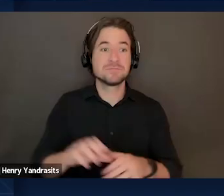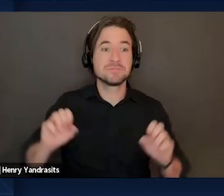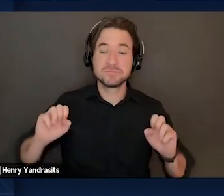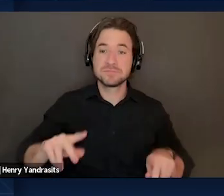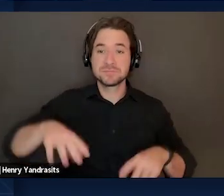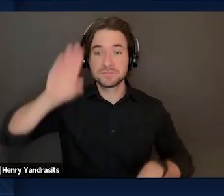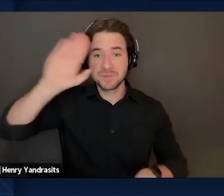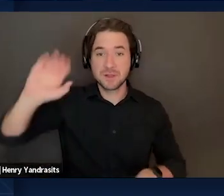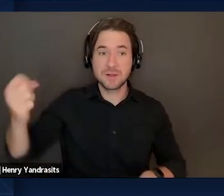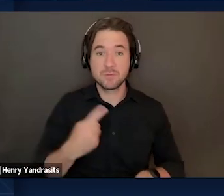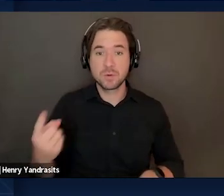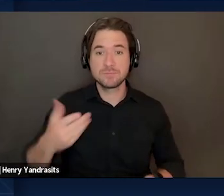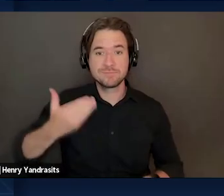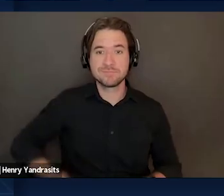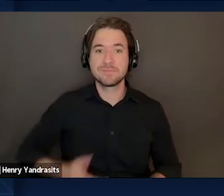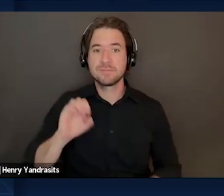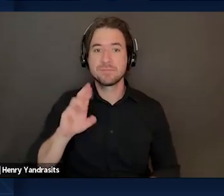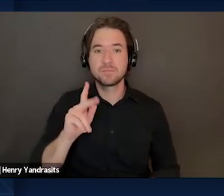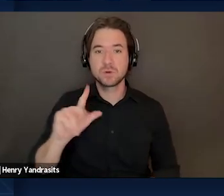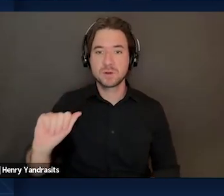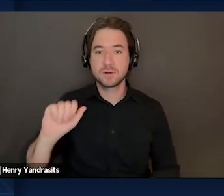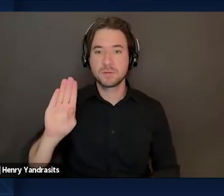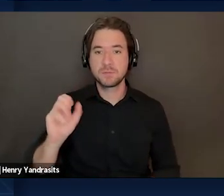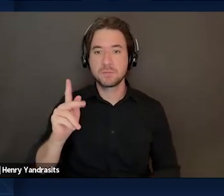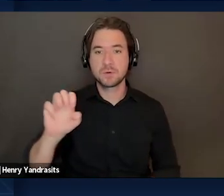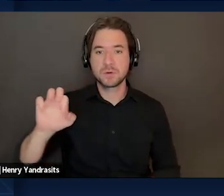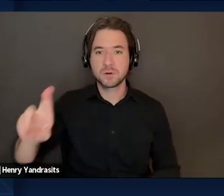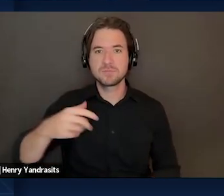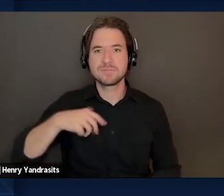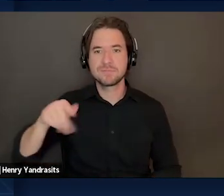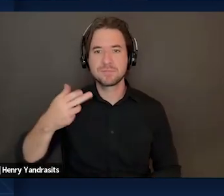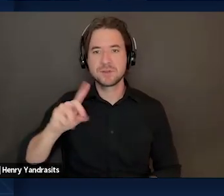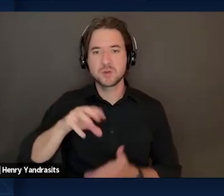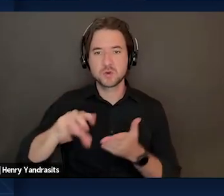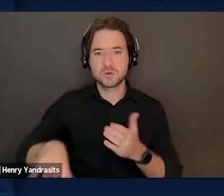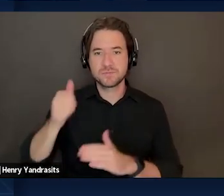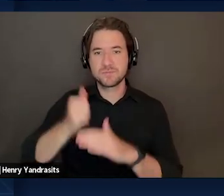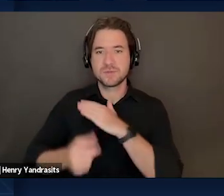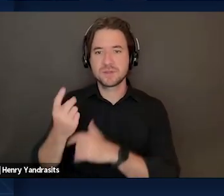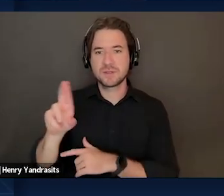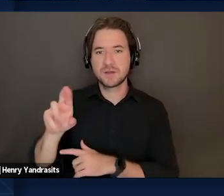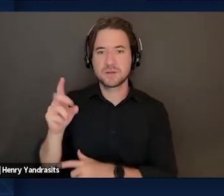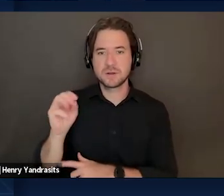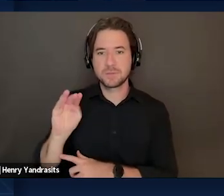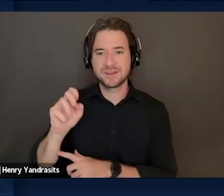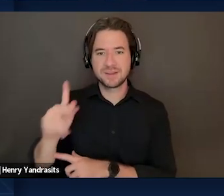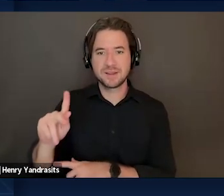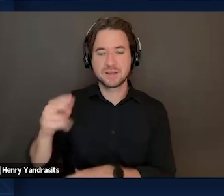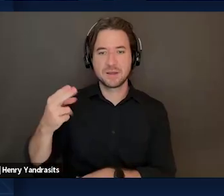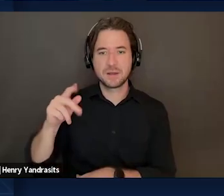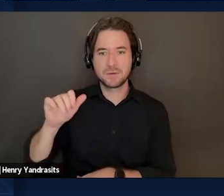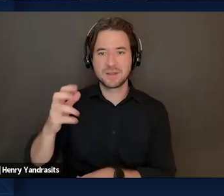Hi, everybody. Uh, my name is Erica Barker. I am a PhD student with Dr. Dominique Kinnett-Hopkins in the School of Kinesiology.